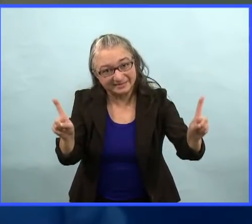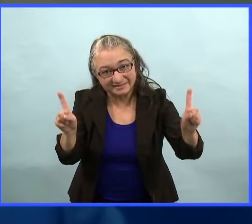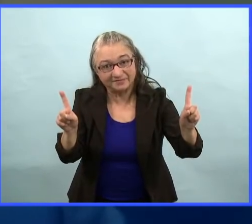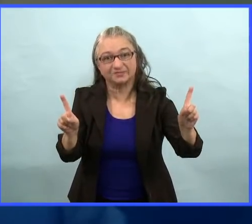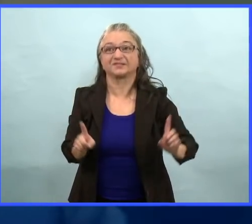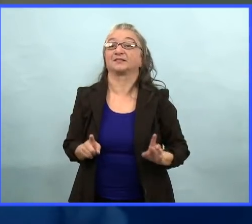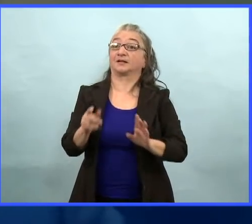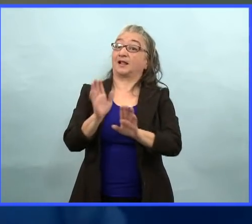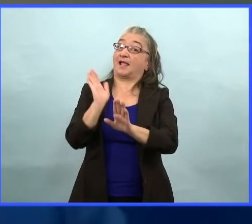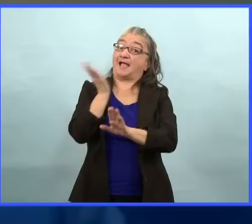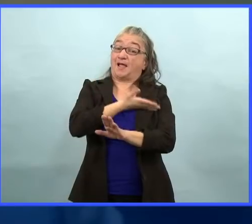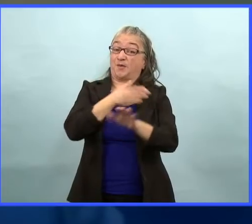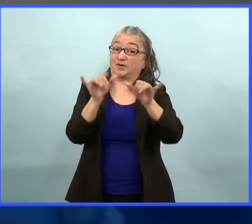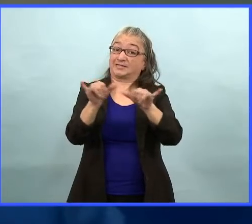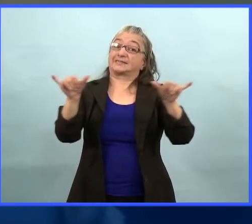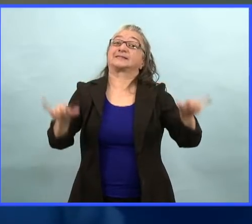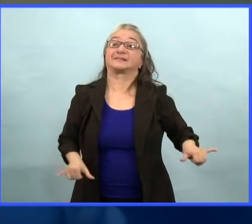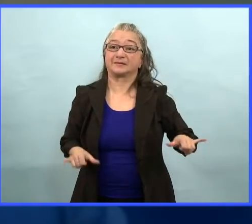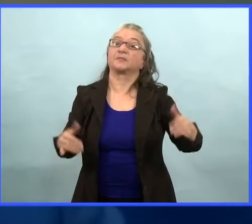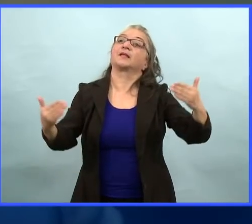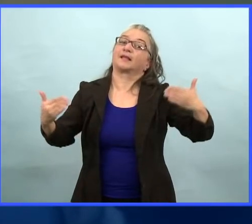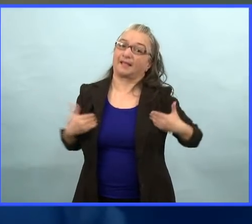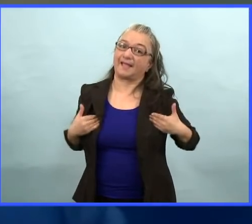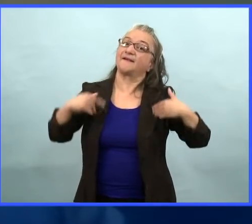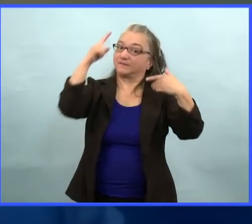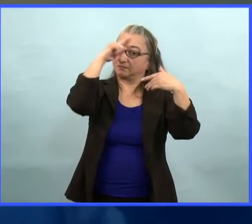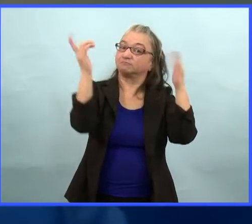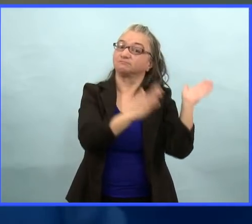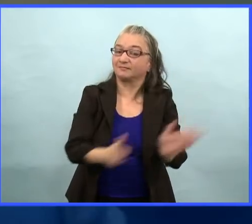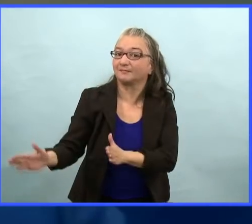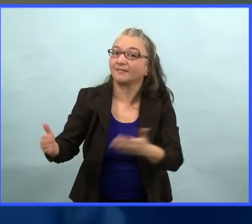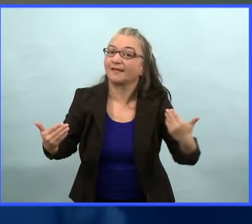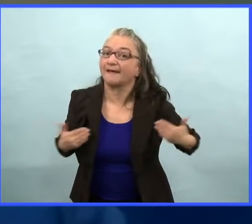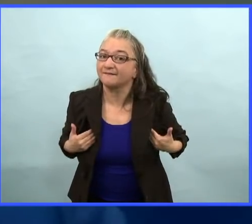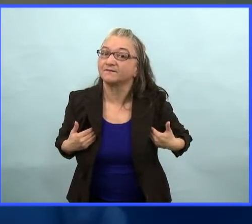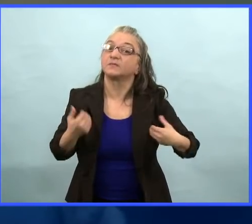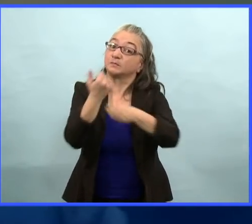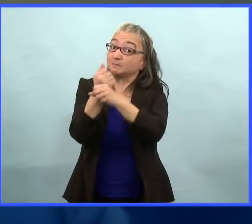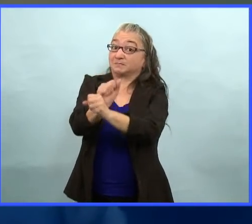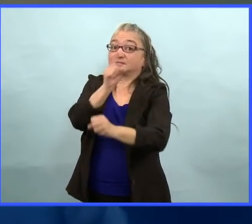of maximizing the capacity in the acute care system to be able to care for people